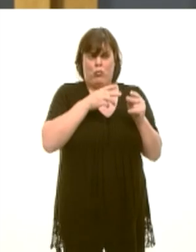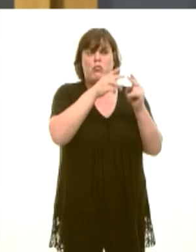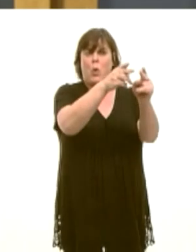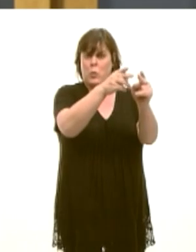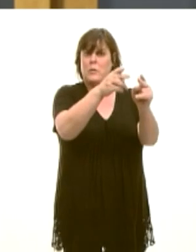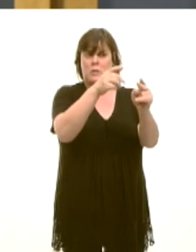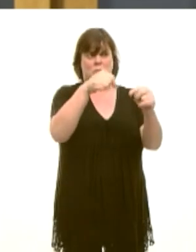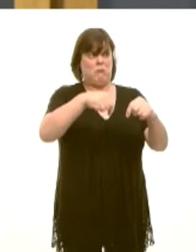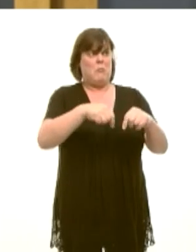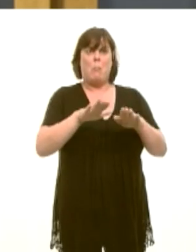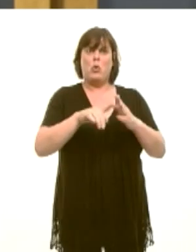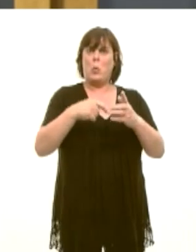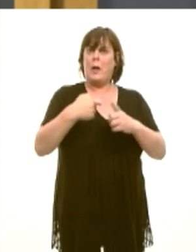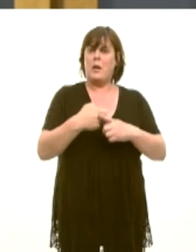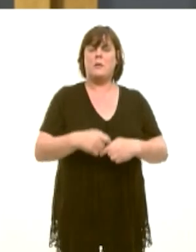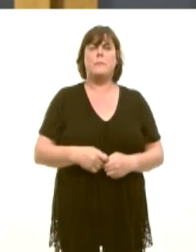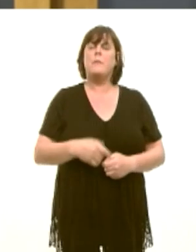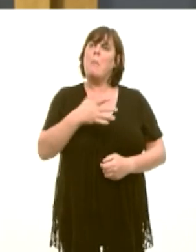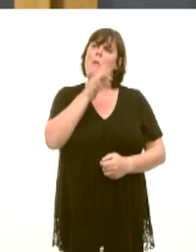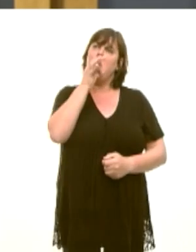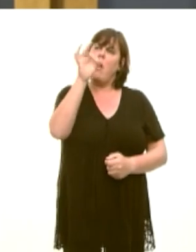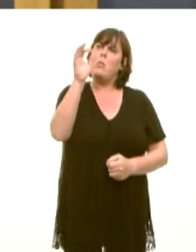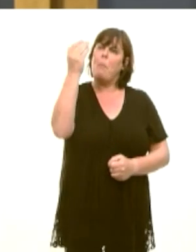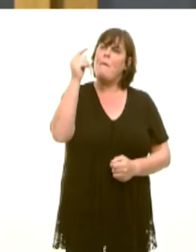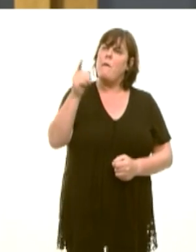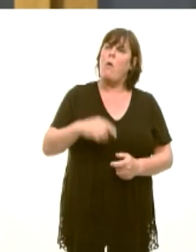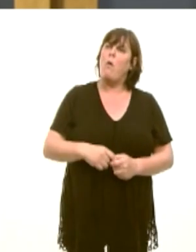In your response to me previously on this issue, you've denied that there are reliable